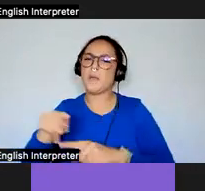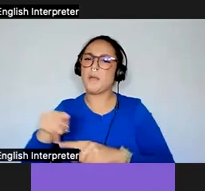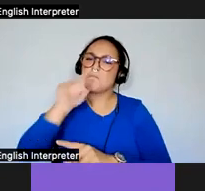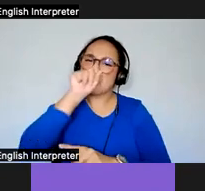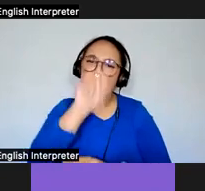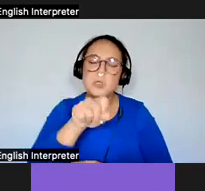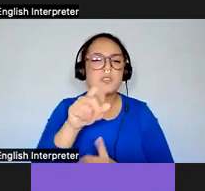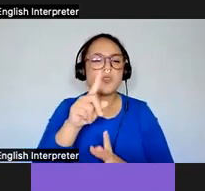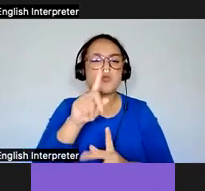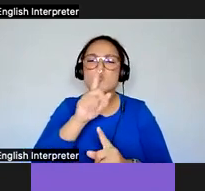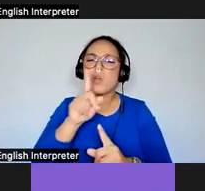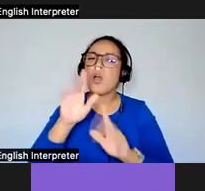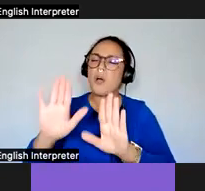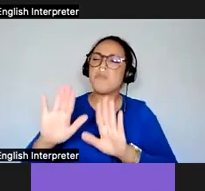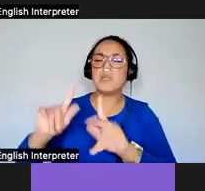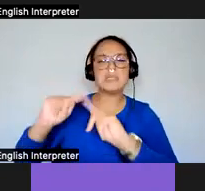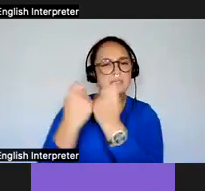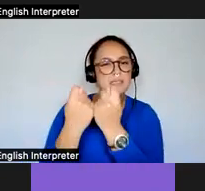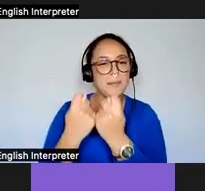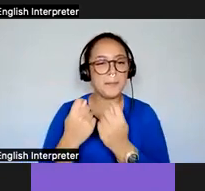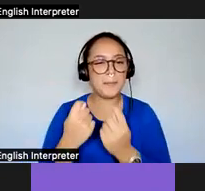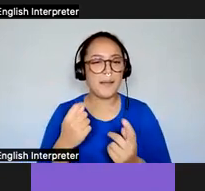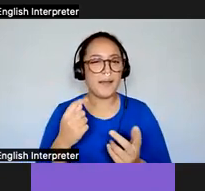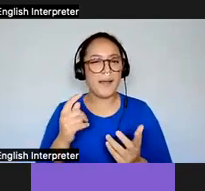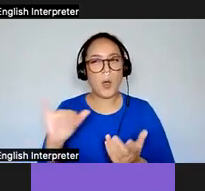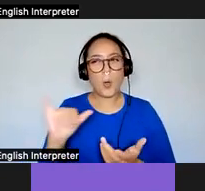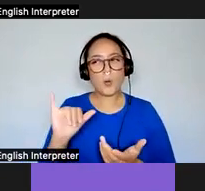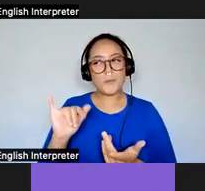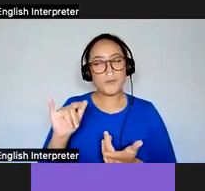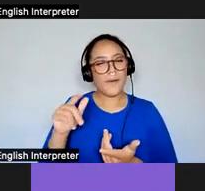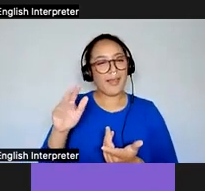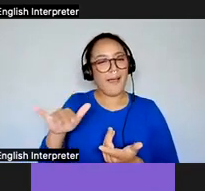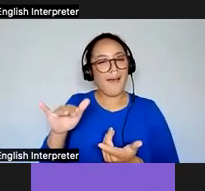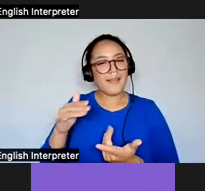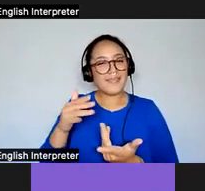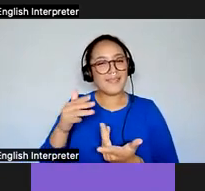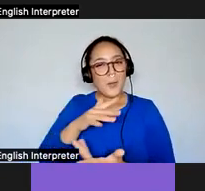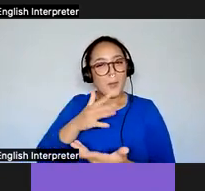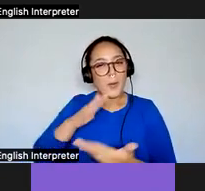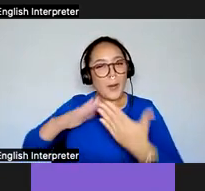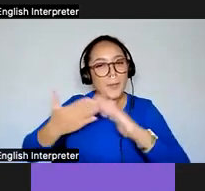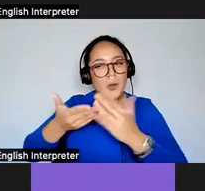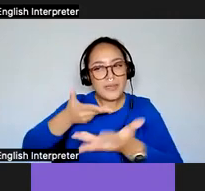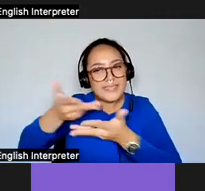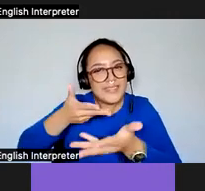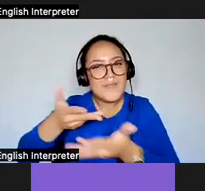And we also see it as an extension of community engagement and getting you know, volunteers